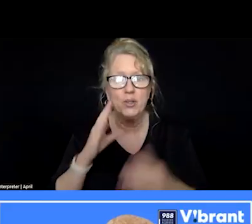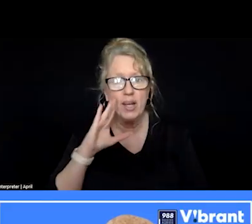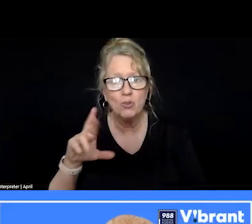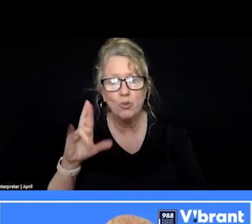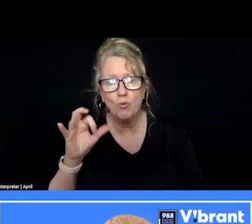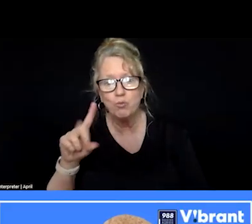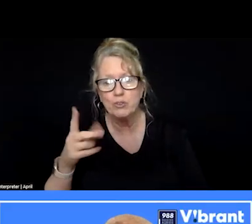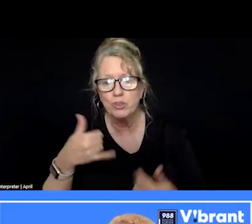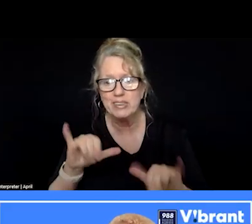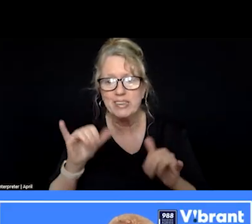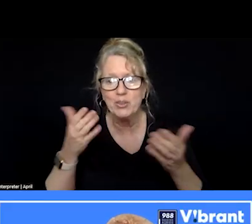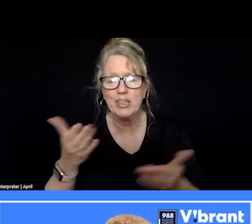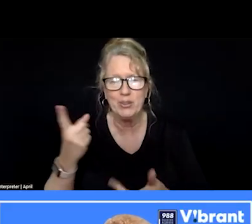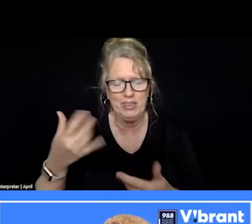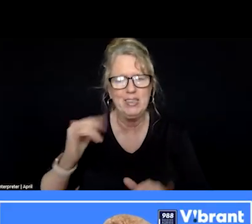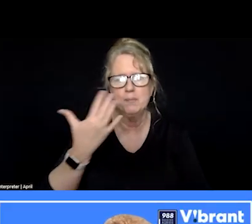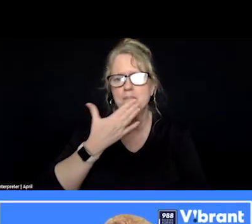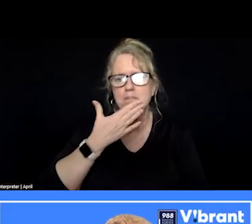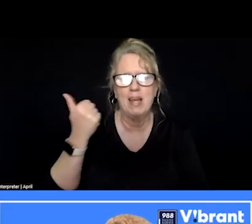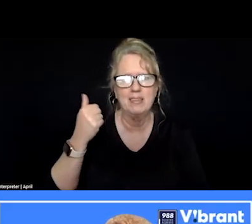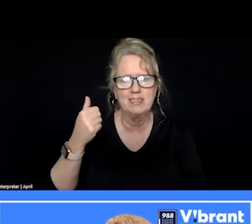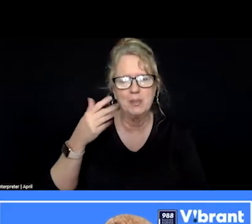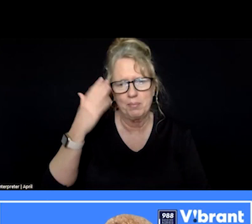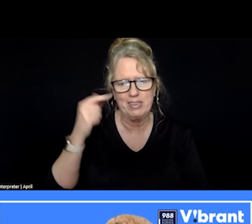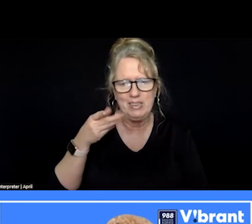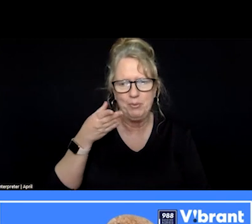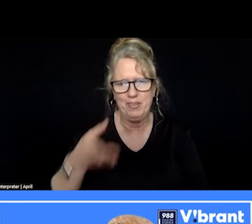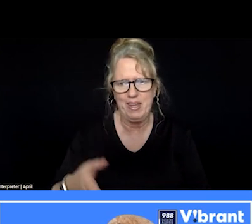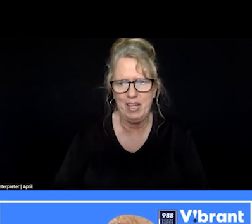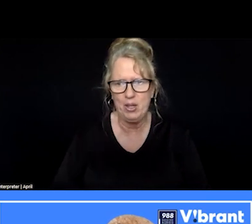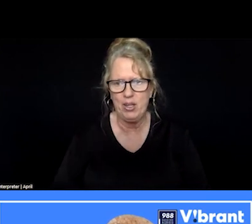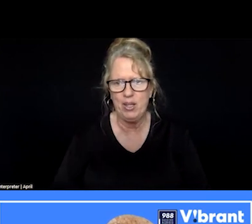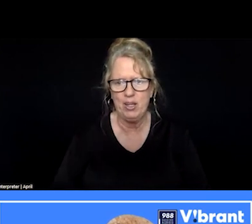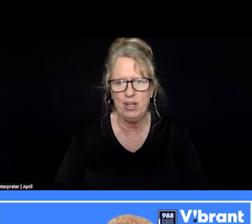HE WOULD BE THE BEST TO ANSWER BECAUSE HE WAS THERE. I WILL CERTAINLY TRY.